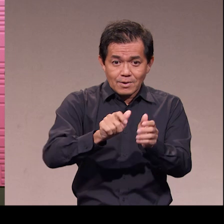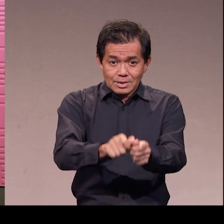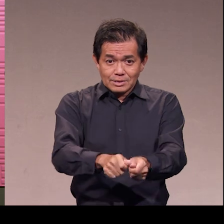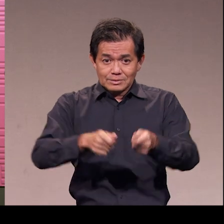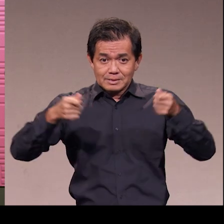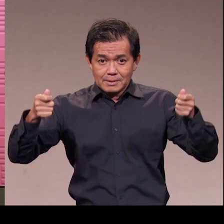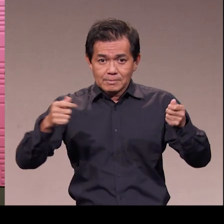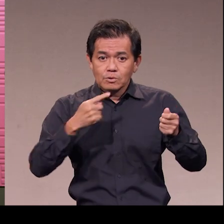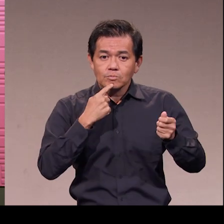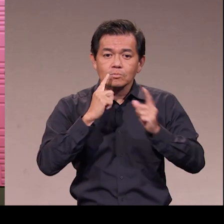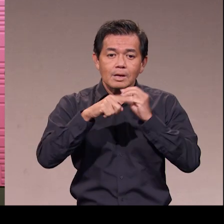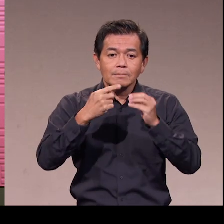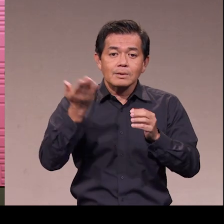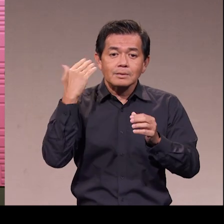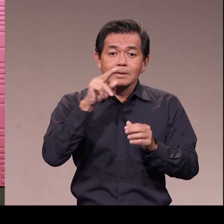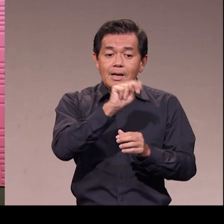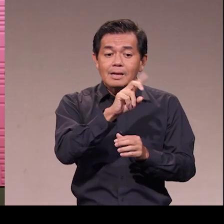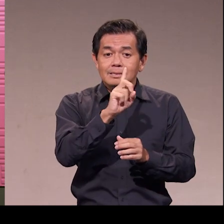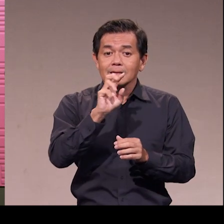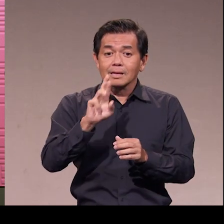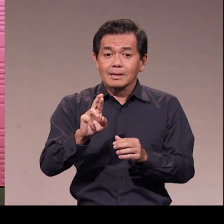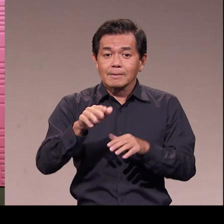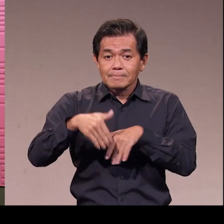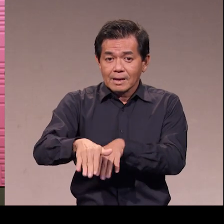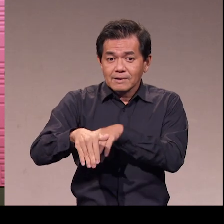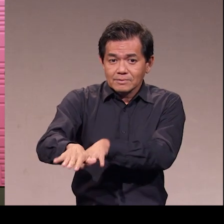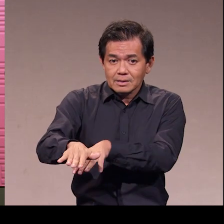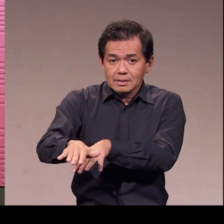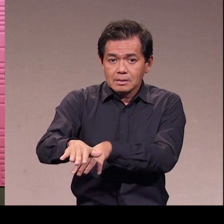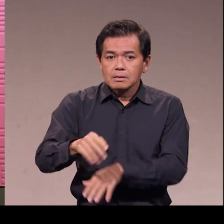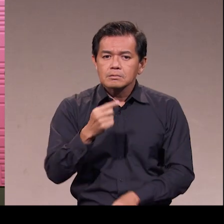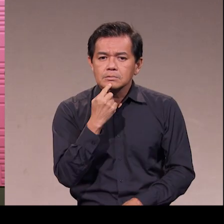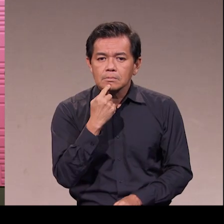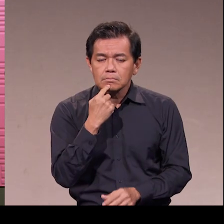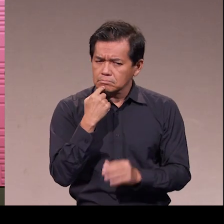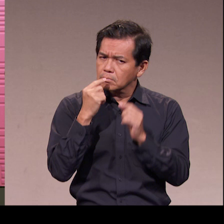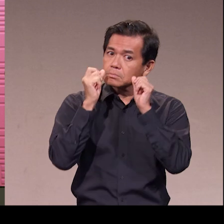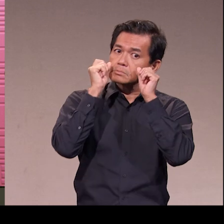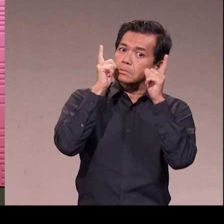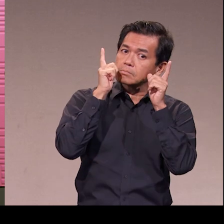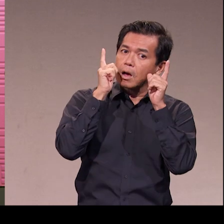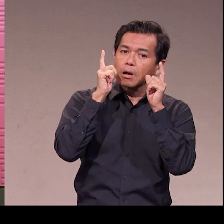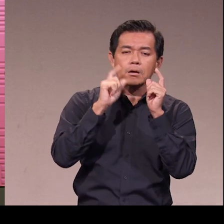struck me at the end of the parade was not the breathtaking aerial display of our